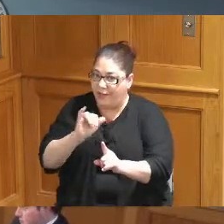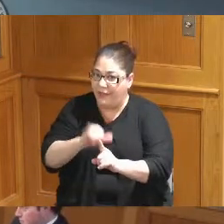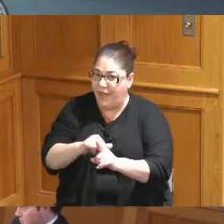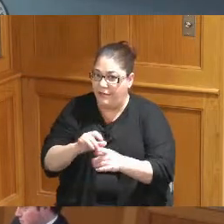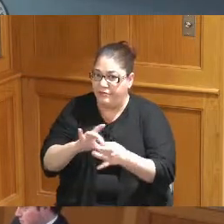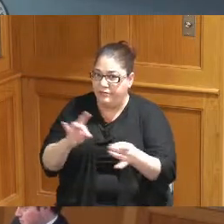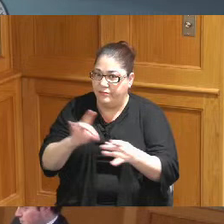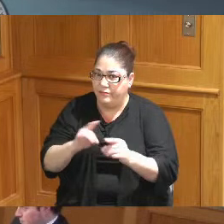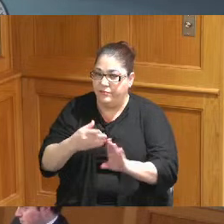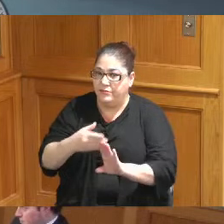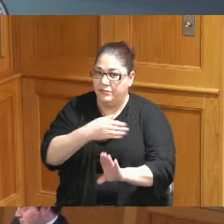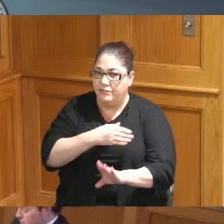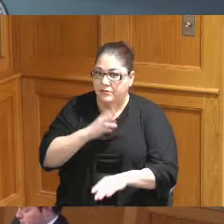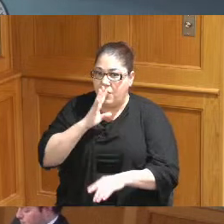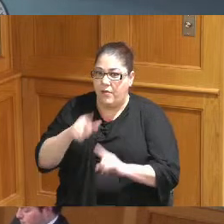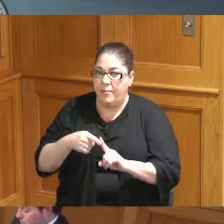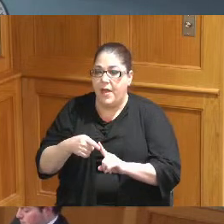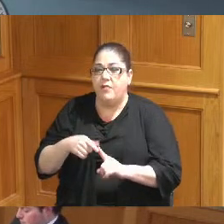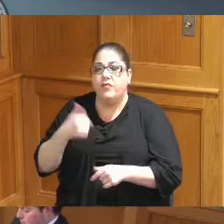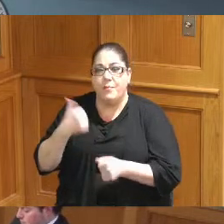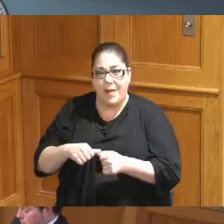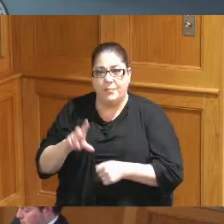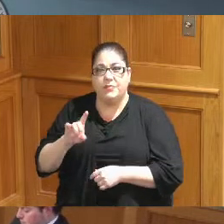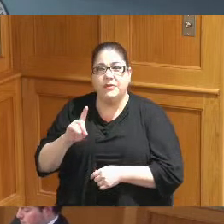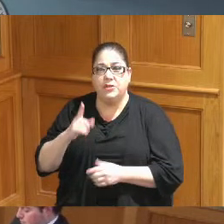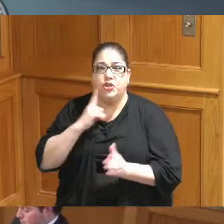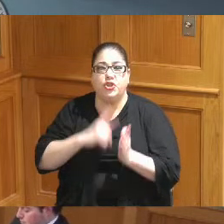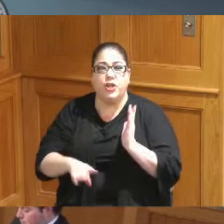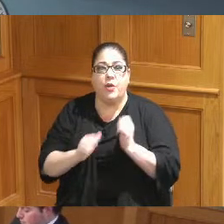previous effort that you're referencing but we did check in with Environmental Services about